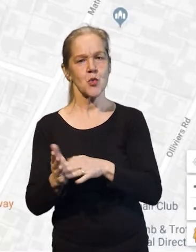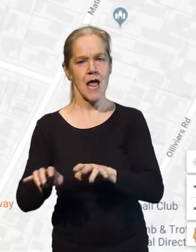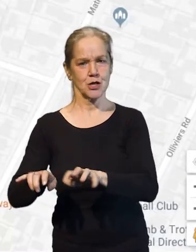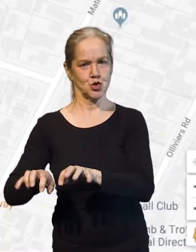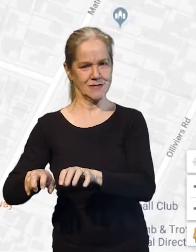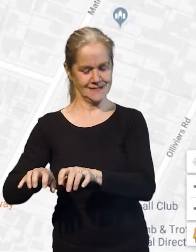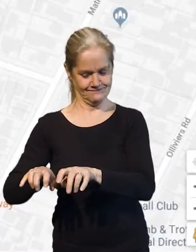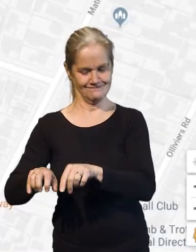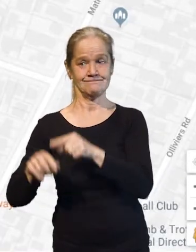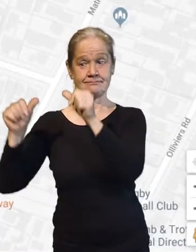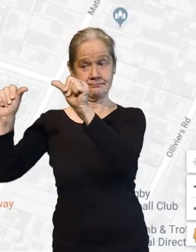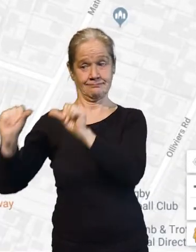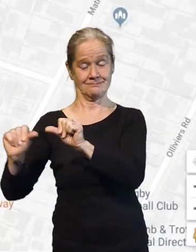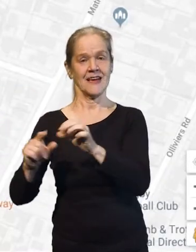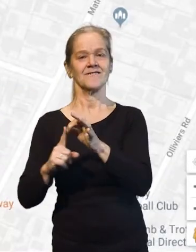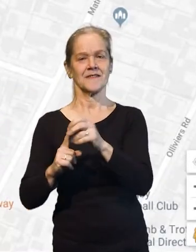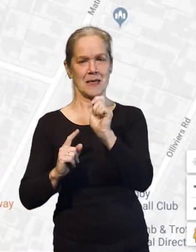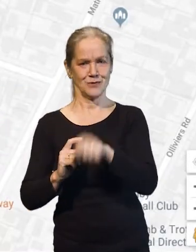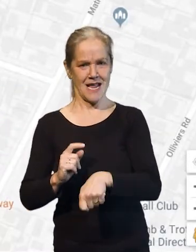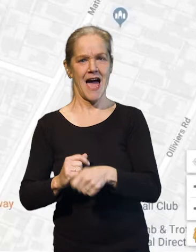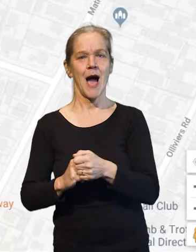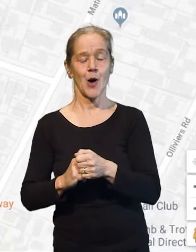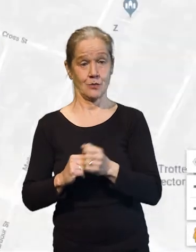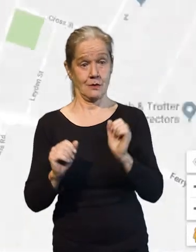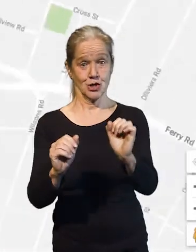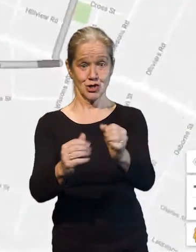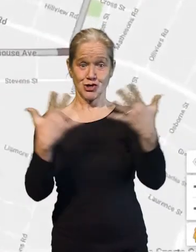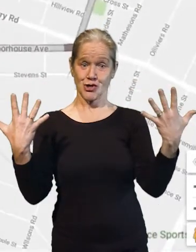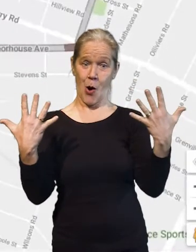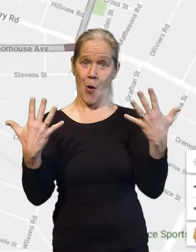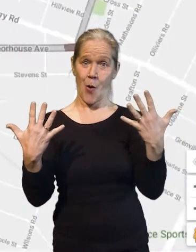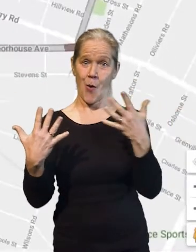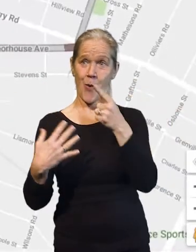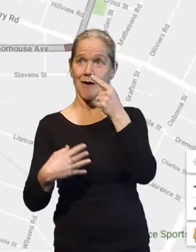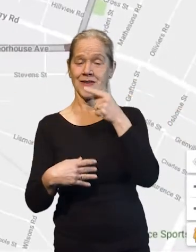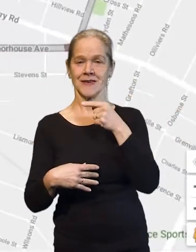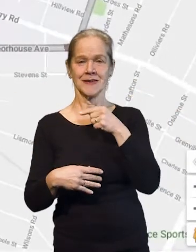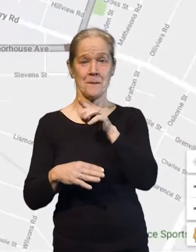from there to the club in Phillipstown. It might default to car in the first instance,